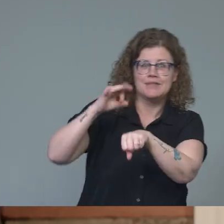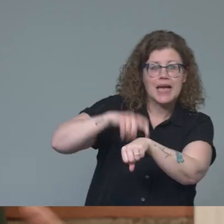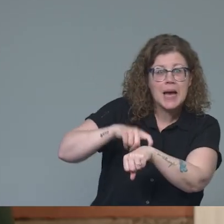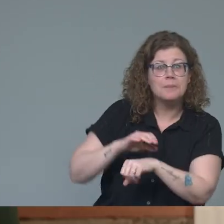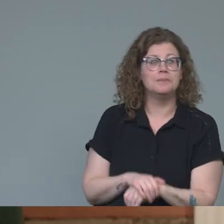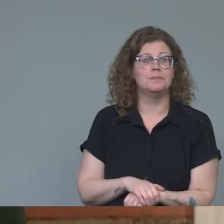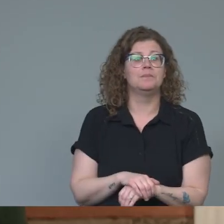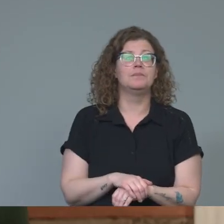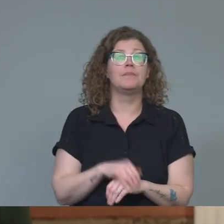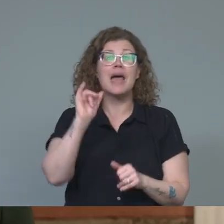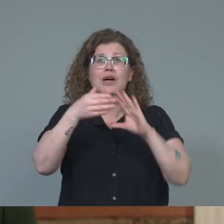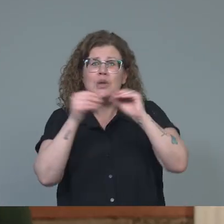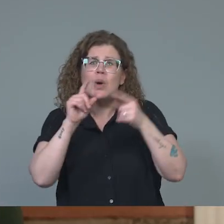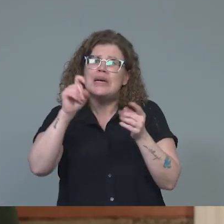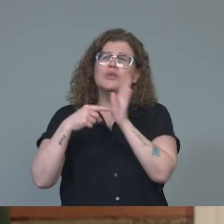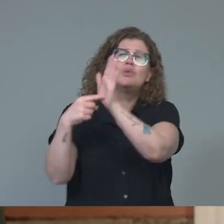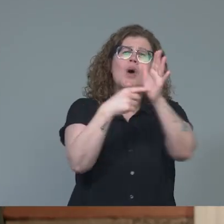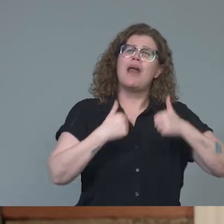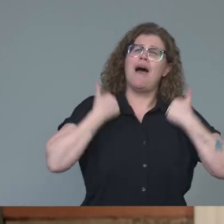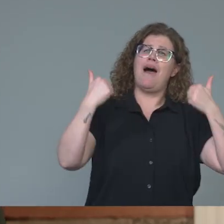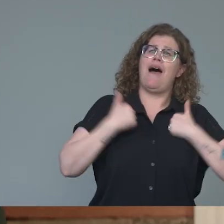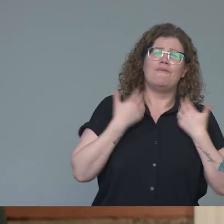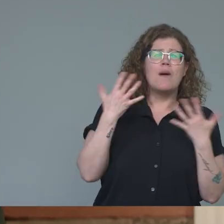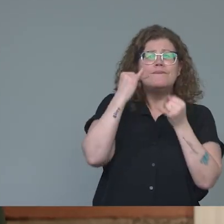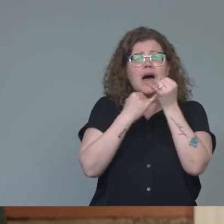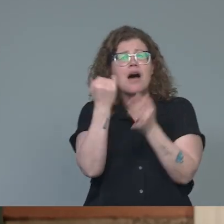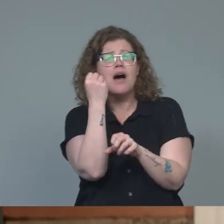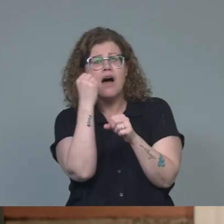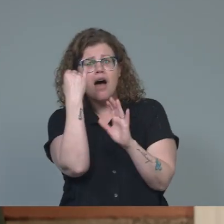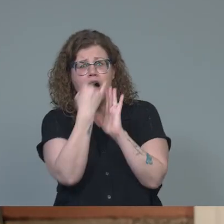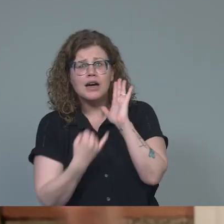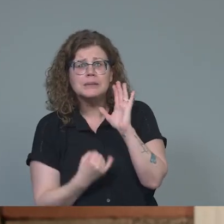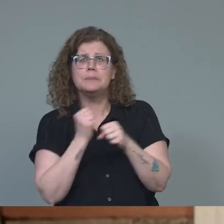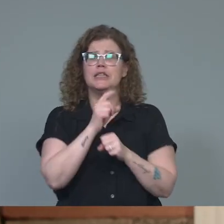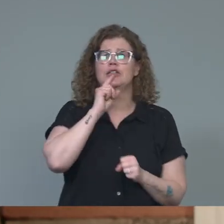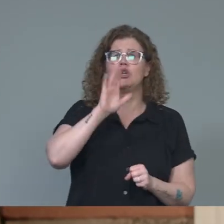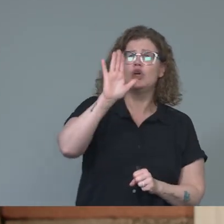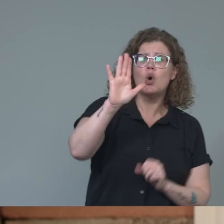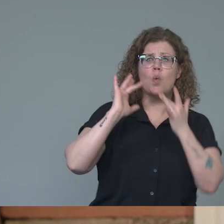sharing the story of the process of the making of the art is a great way to keep the community